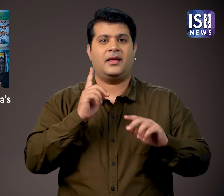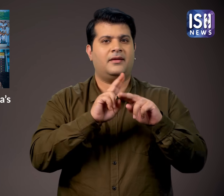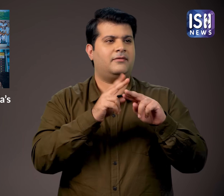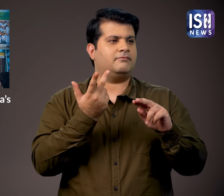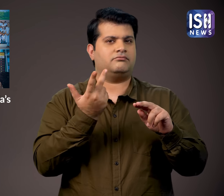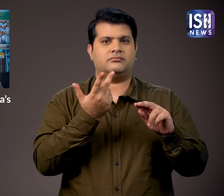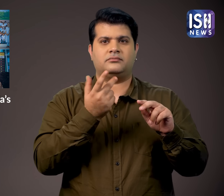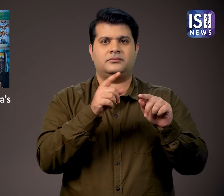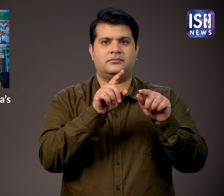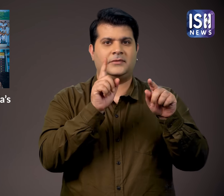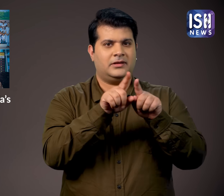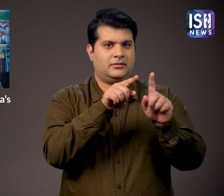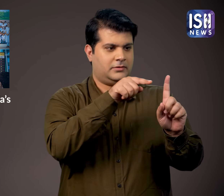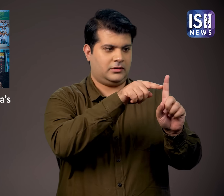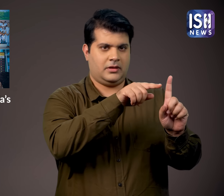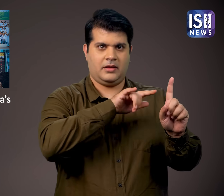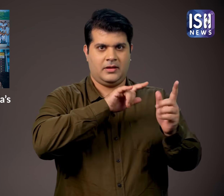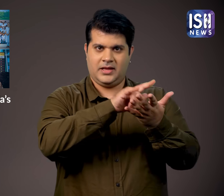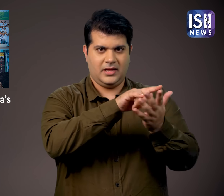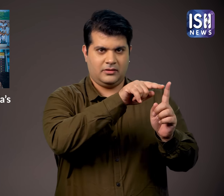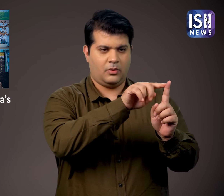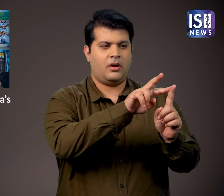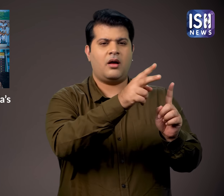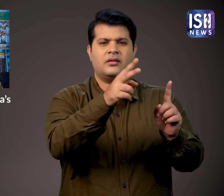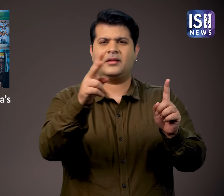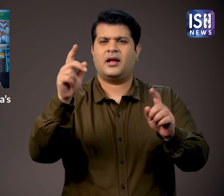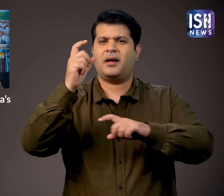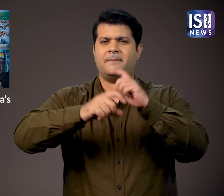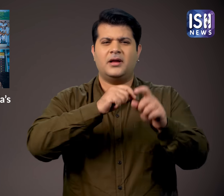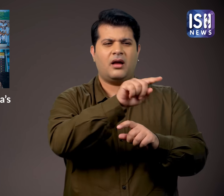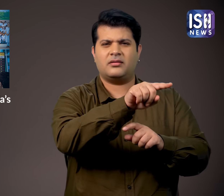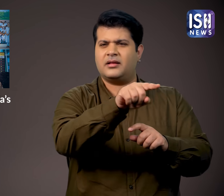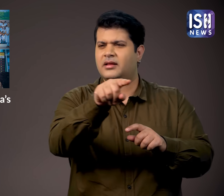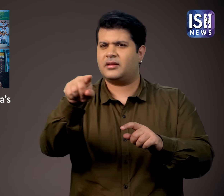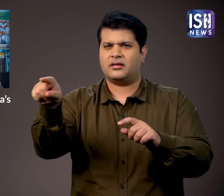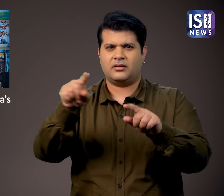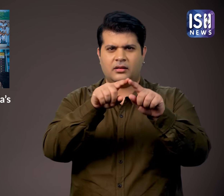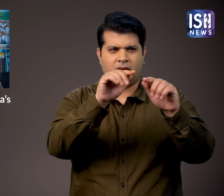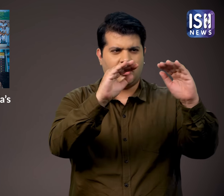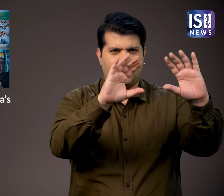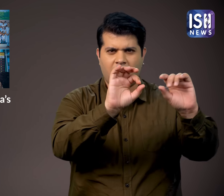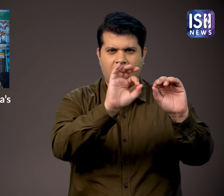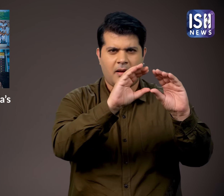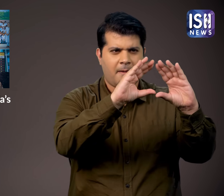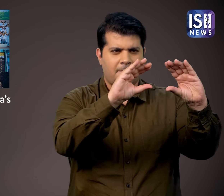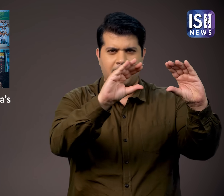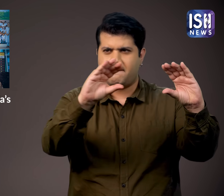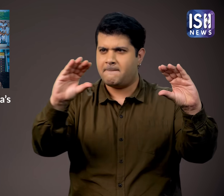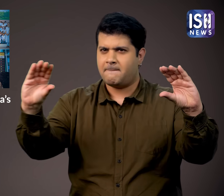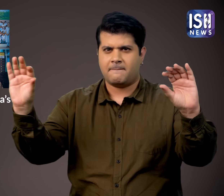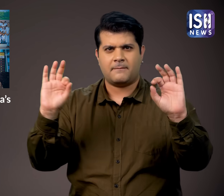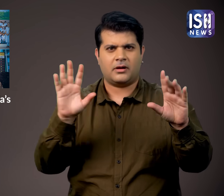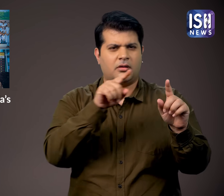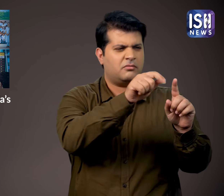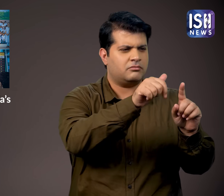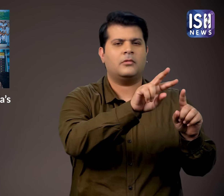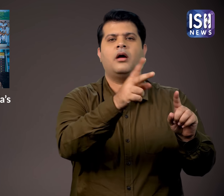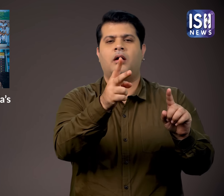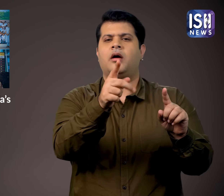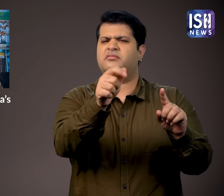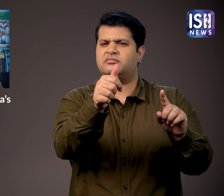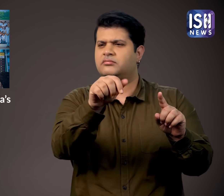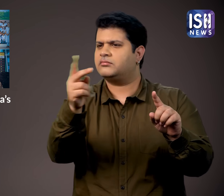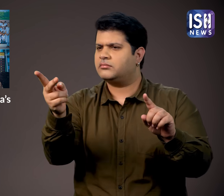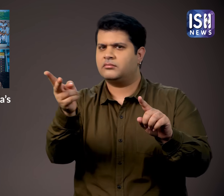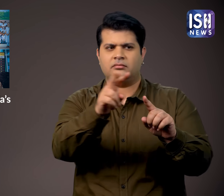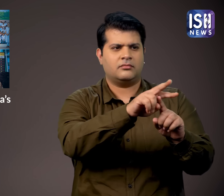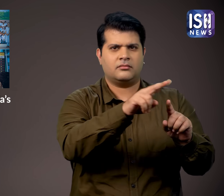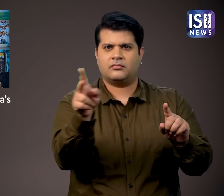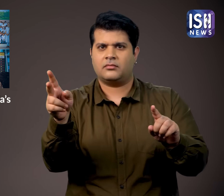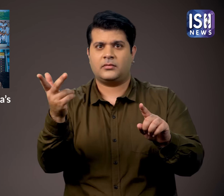If there were more airlines, the dependency would be balanced and passengers would have alternative options.